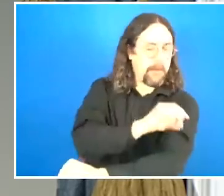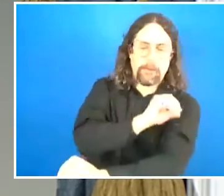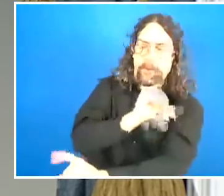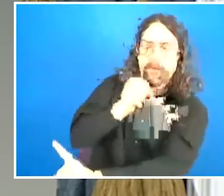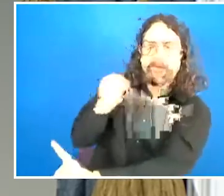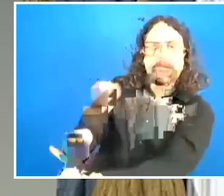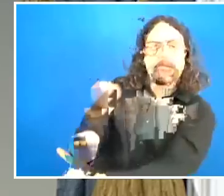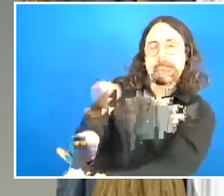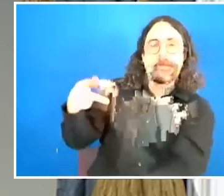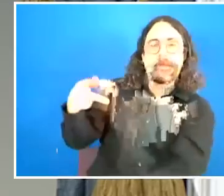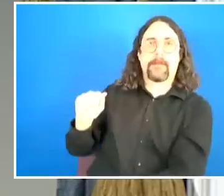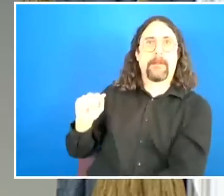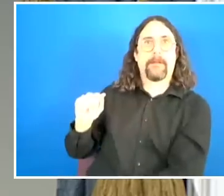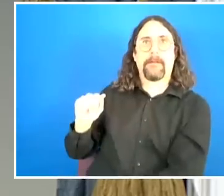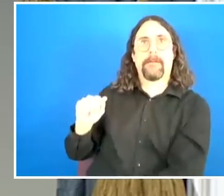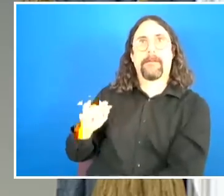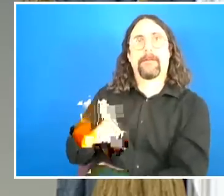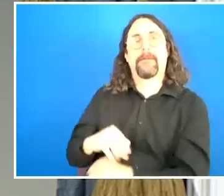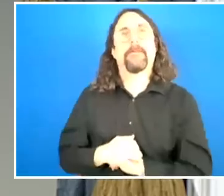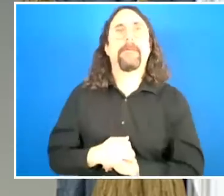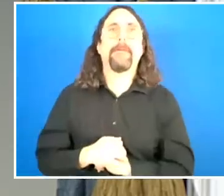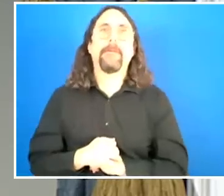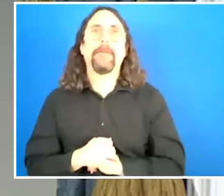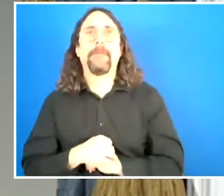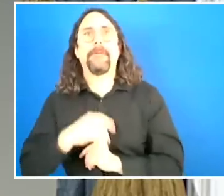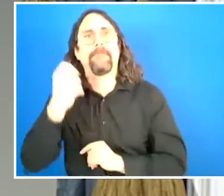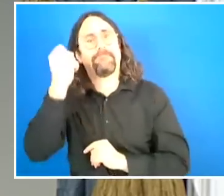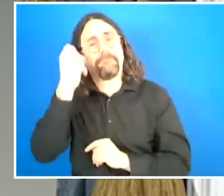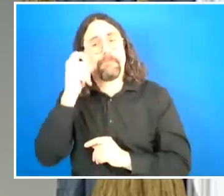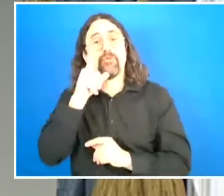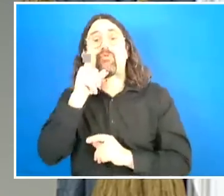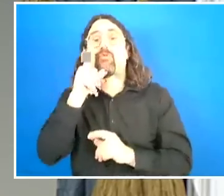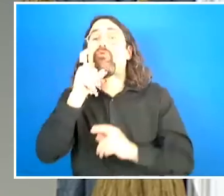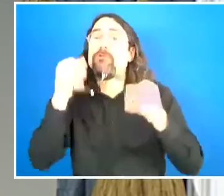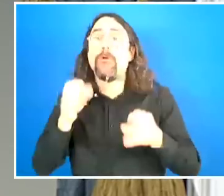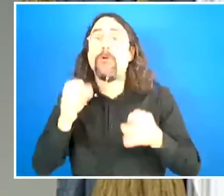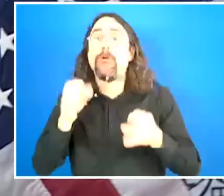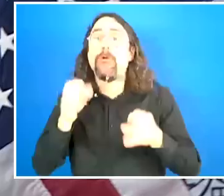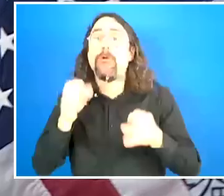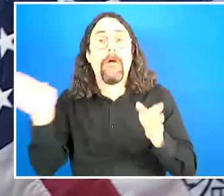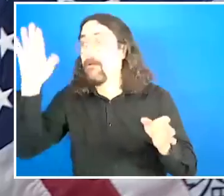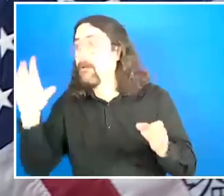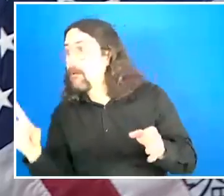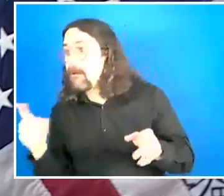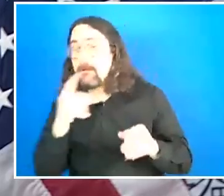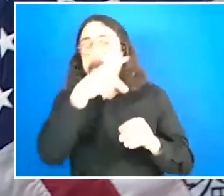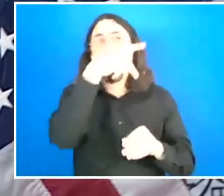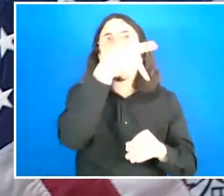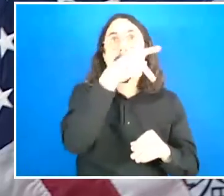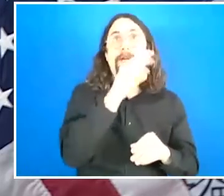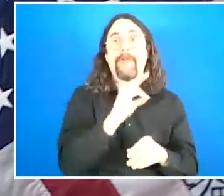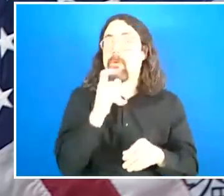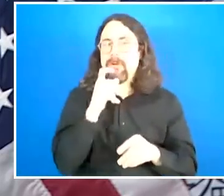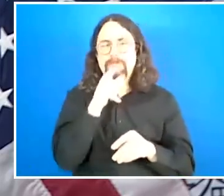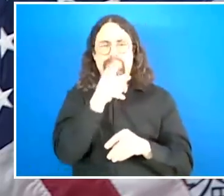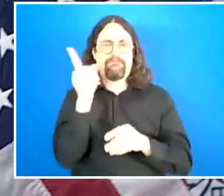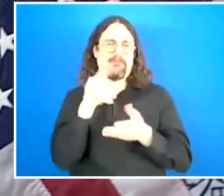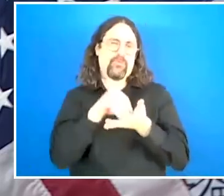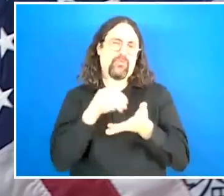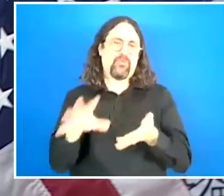DOES AS WELL. SO AGAIN, TRYING TO PROVIDE THE